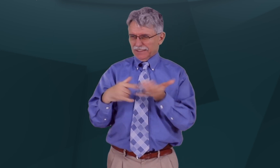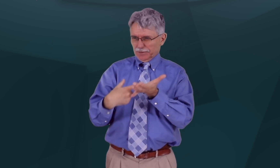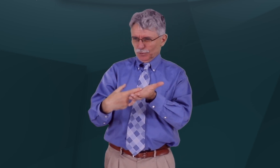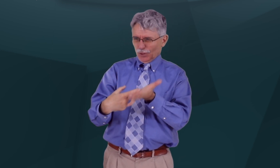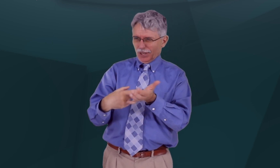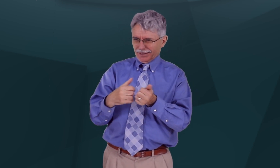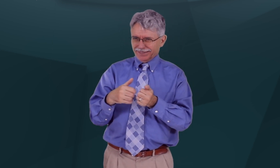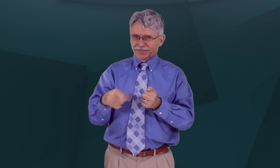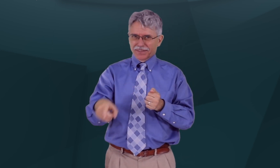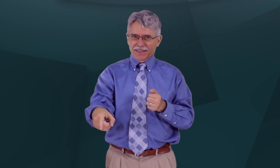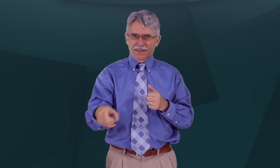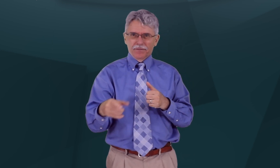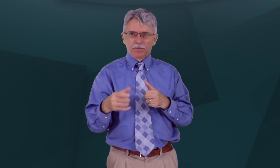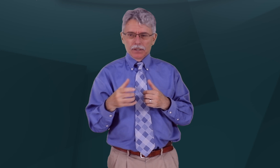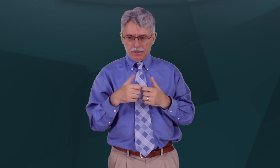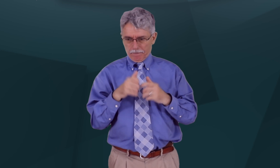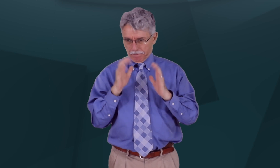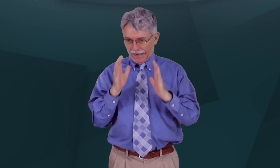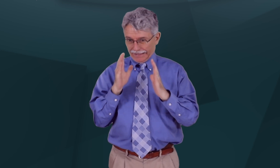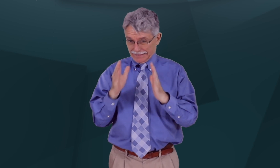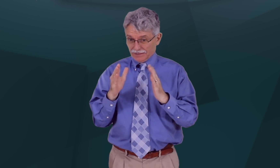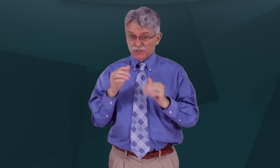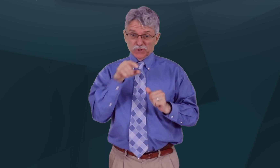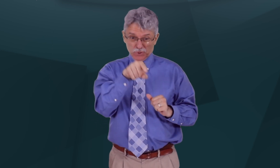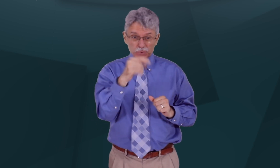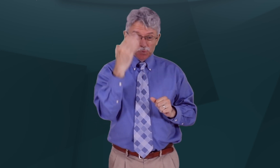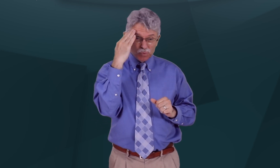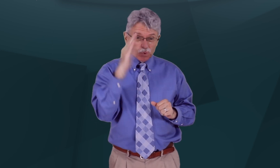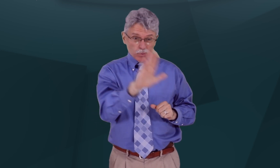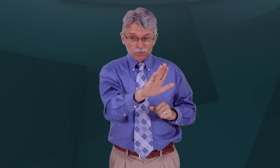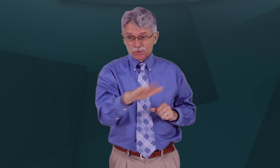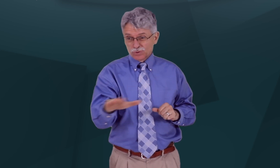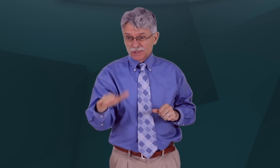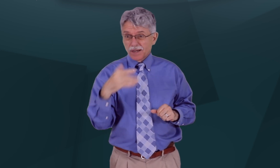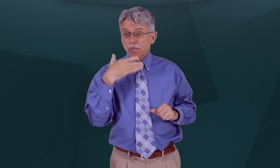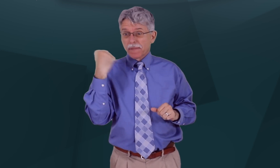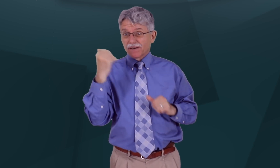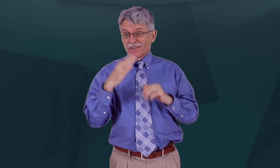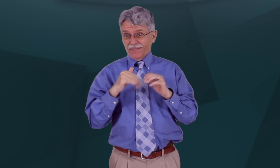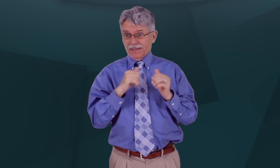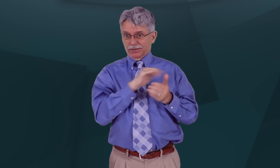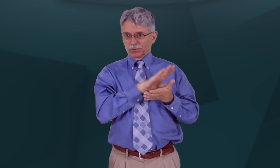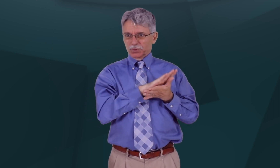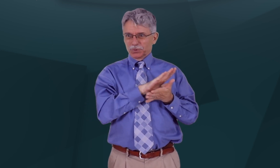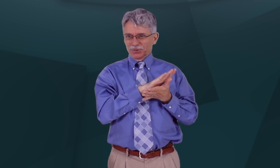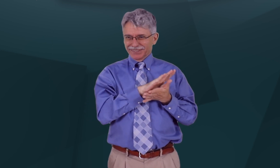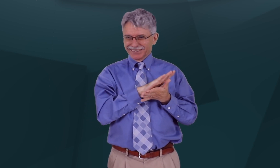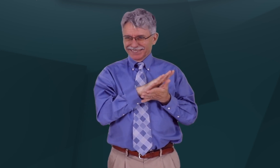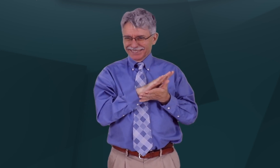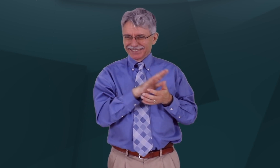Keep that conversation going on -- paying attention. Because you know your kids better than the school knows the kids.